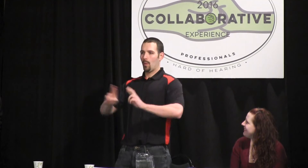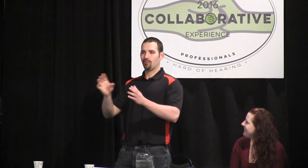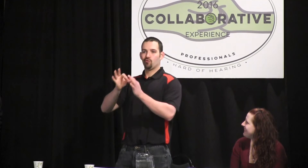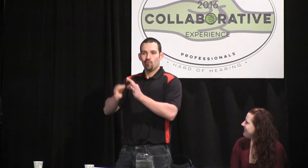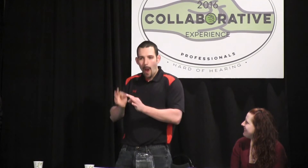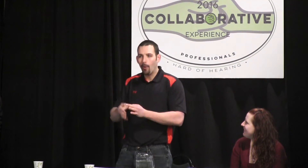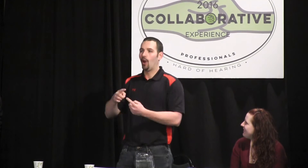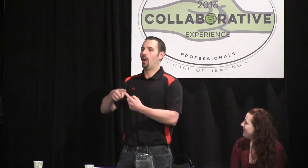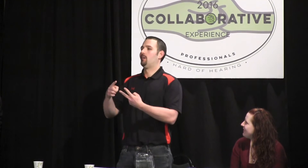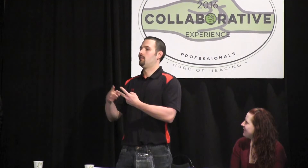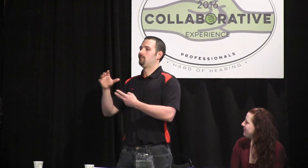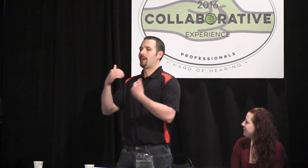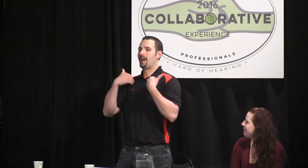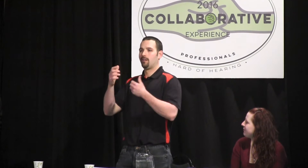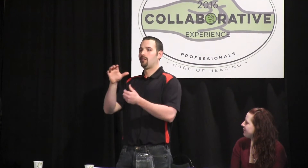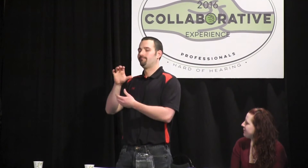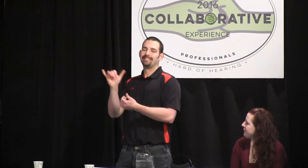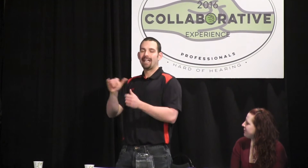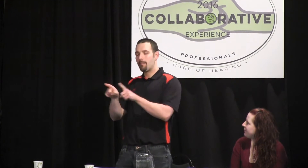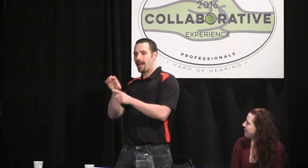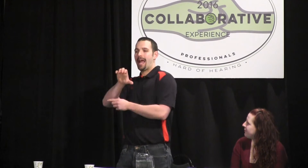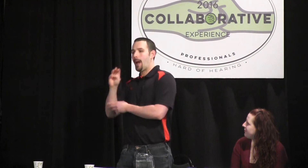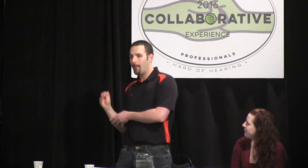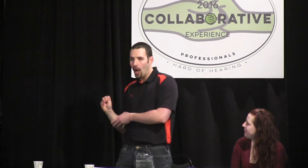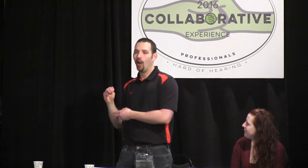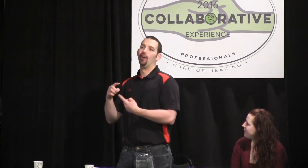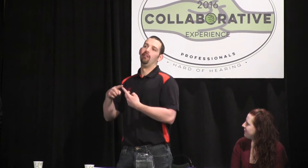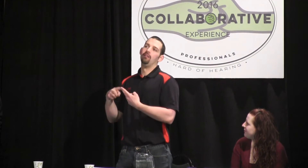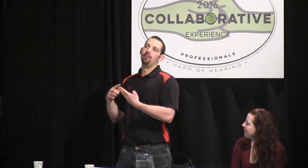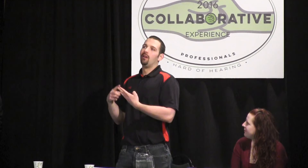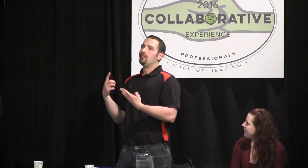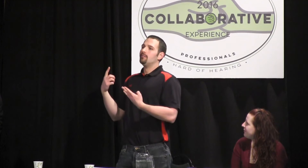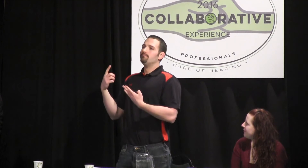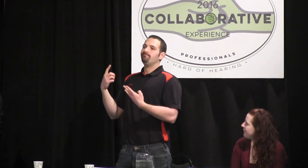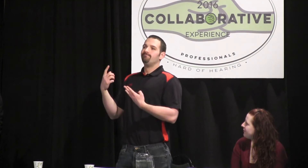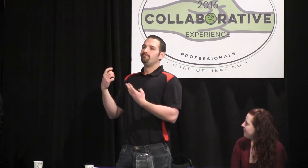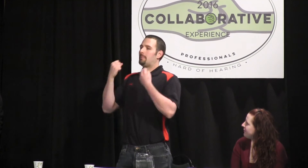and wow, everything was ready there. There was interpreters, you know, they had the case managers there.